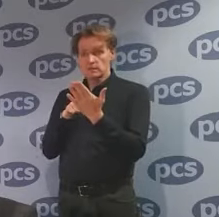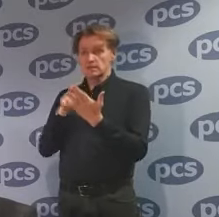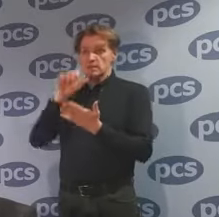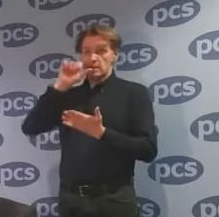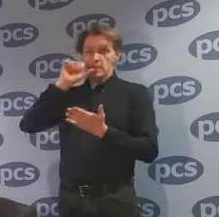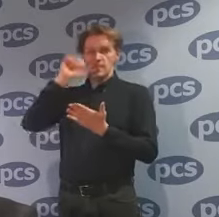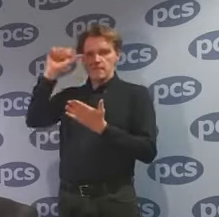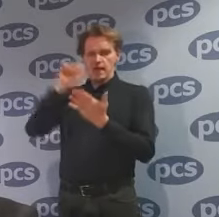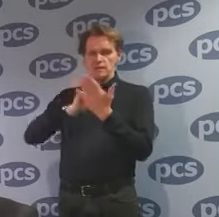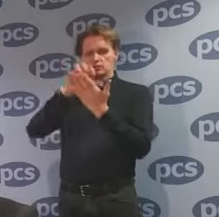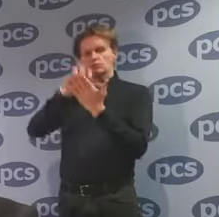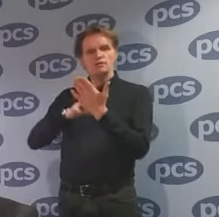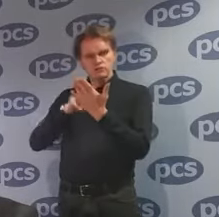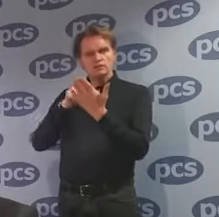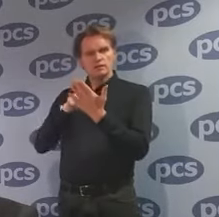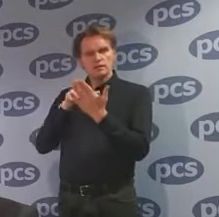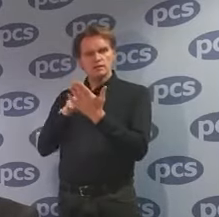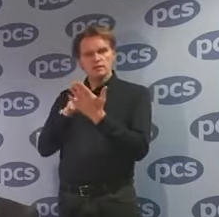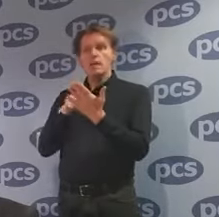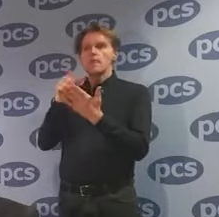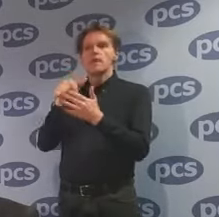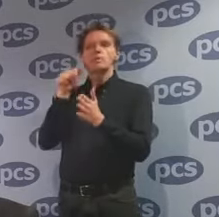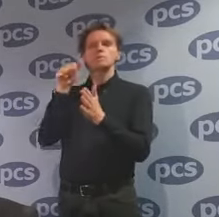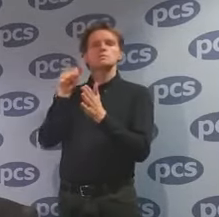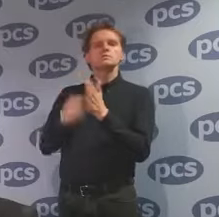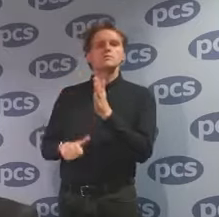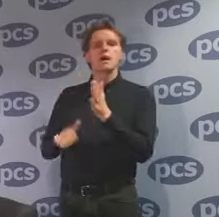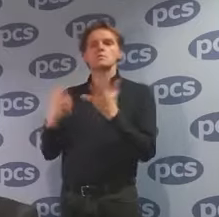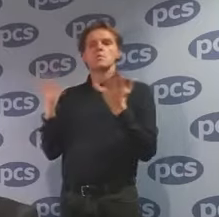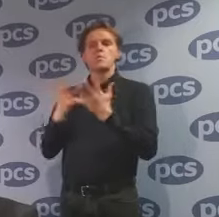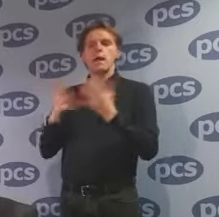start in the areas that they saw the union was weakest and if you know that's